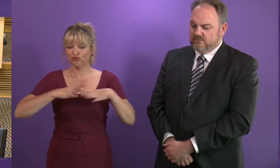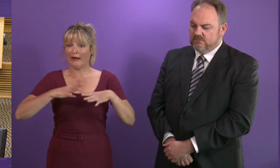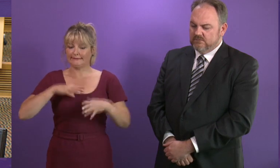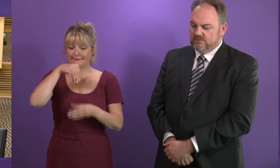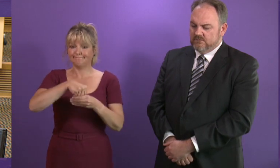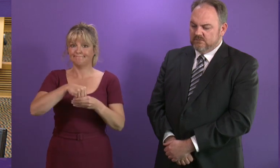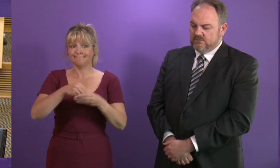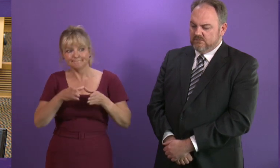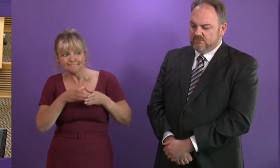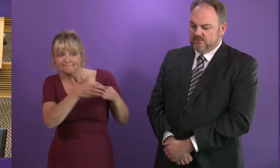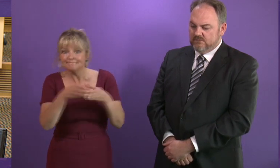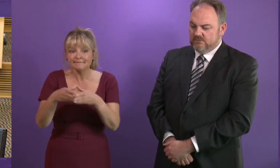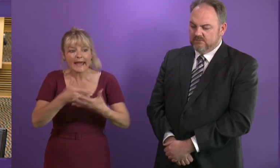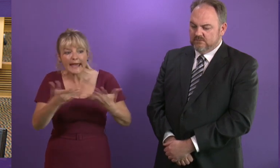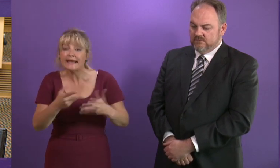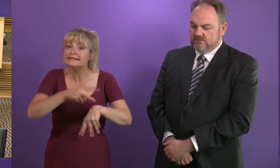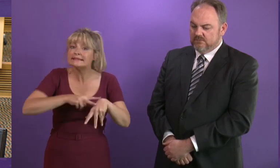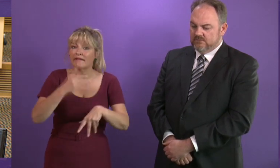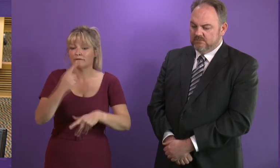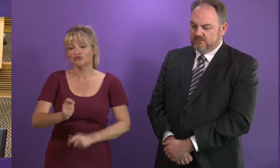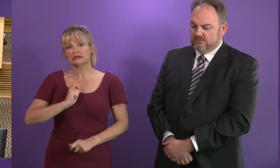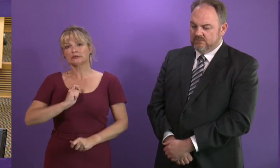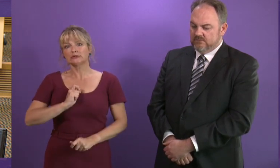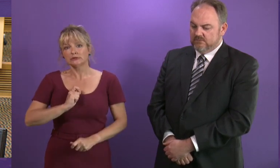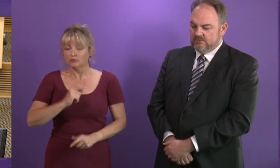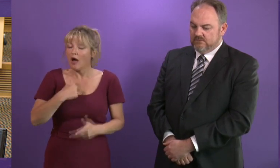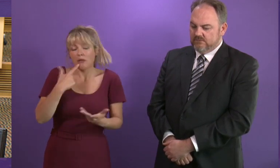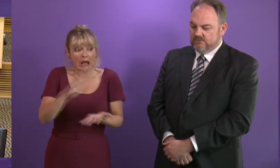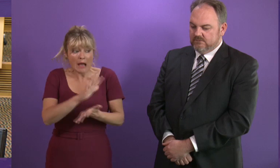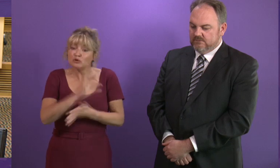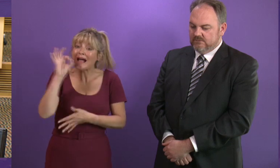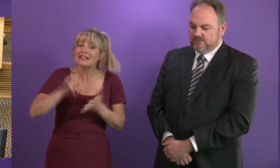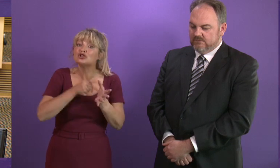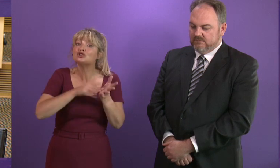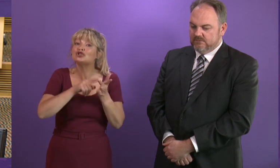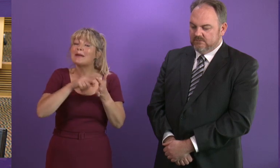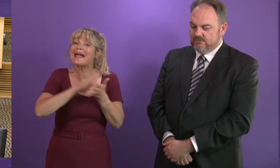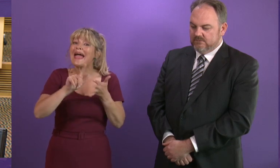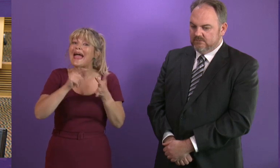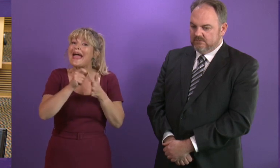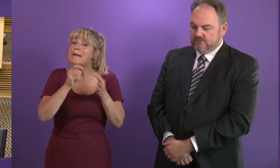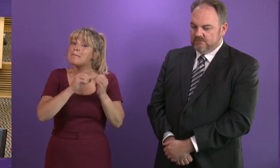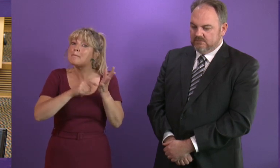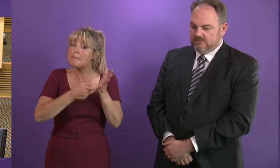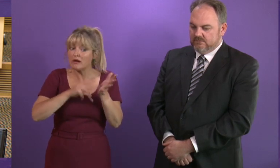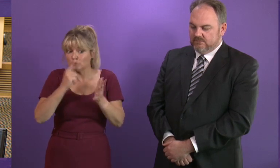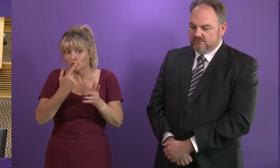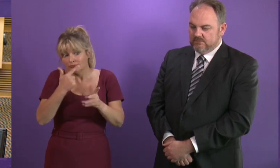redundancy. I am more than happy to ask Jamie Hepburn to discuss the matter further with Shona Robison, to make sure that the Government is doing all that it possibly can to help.